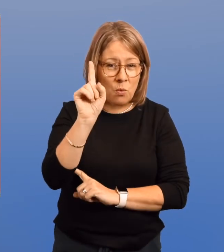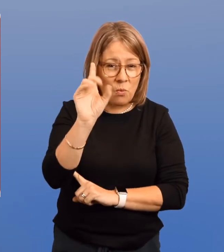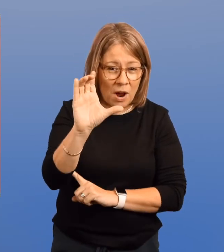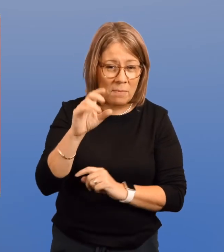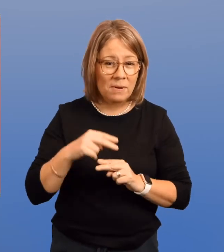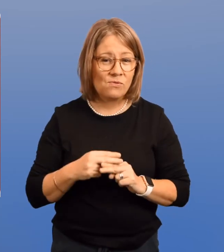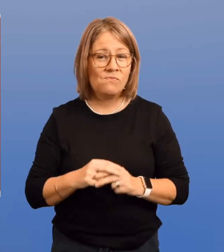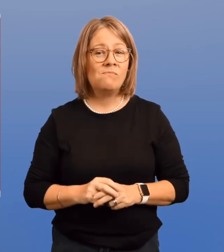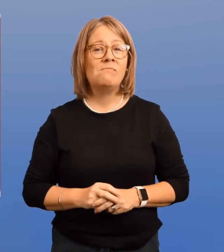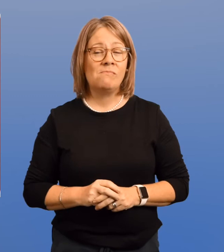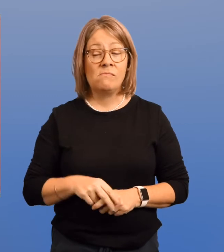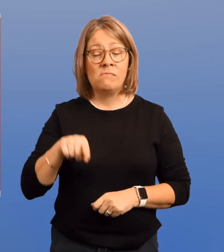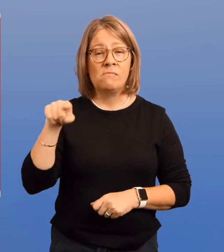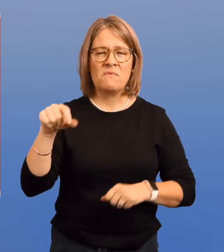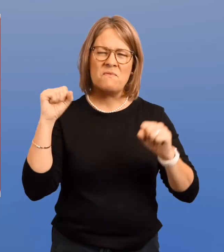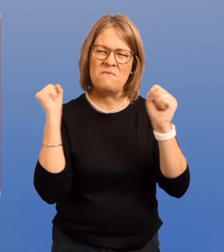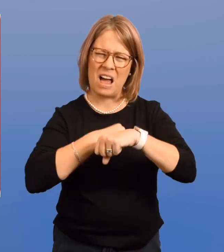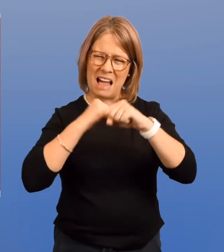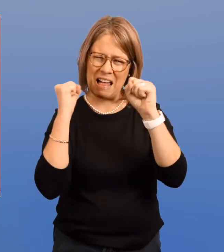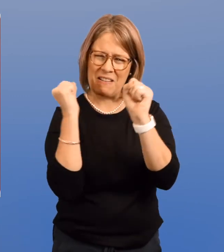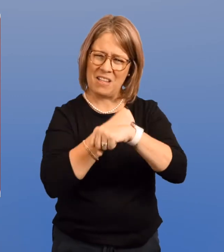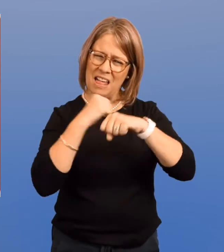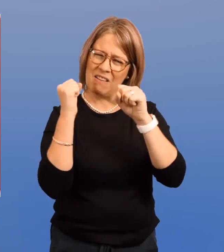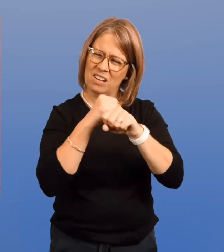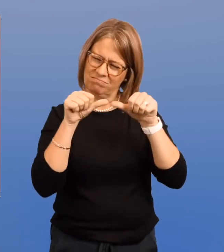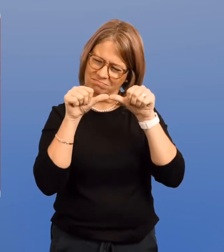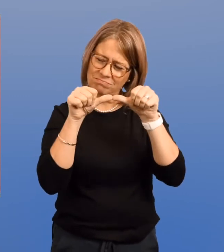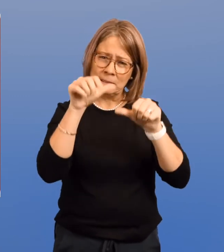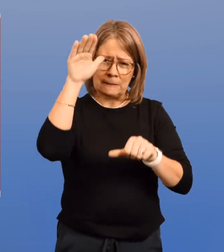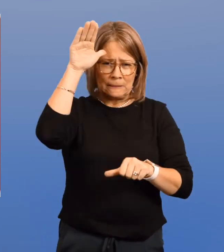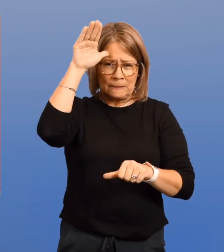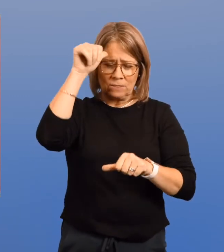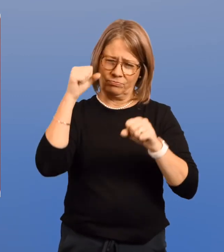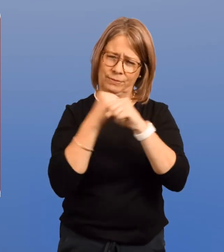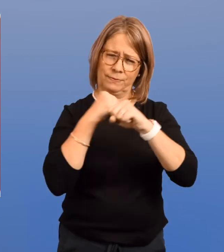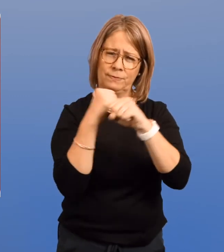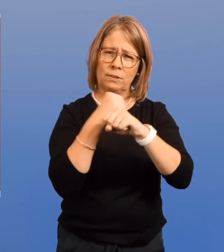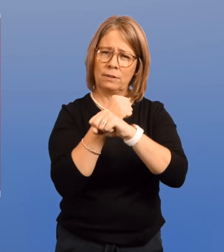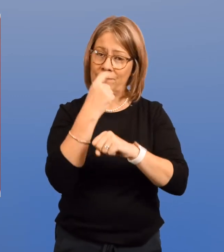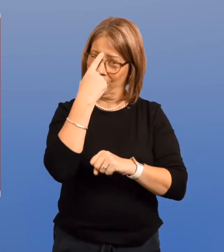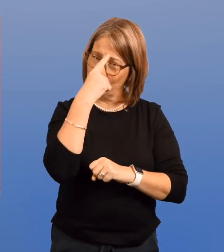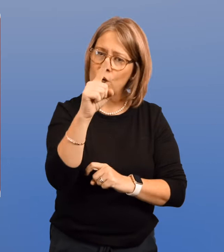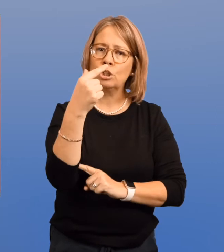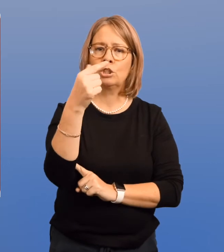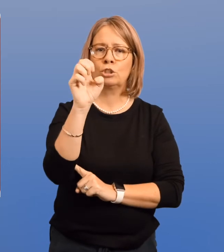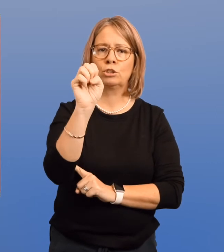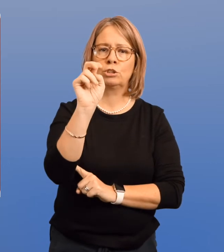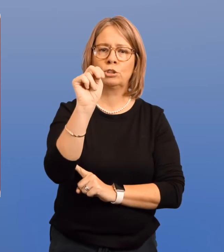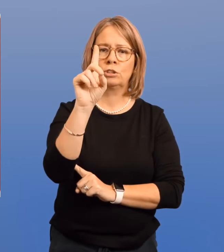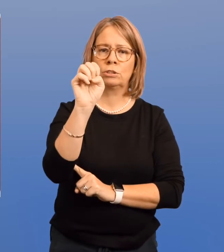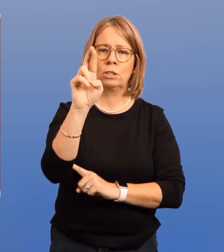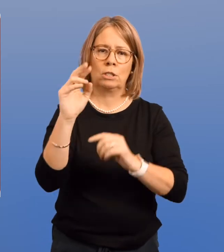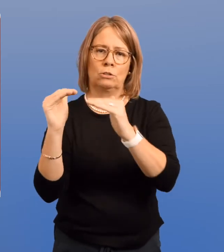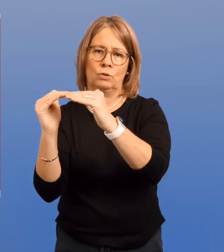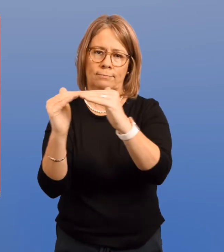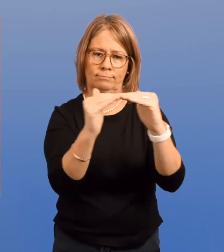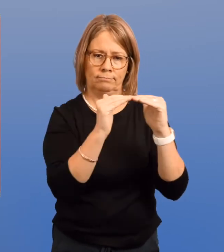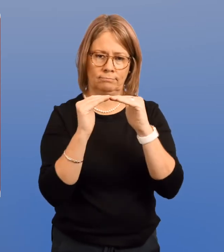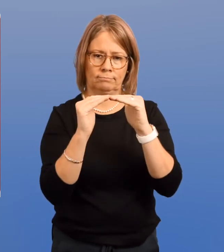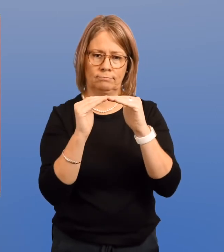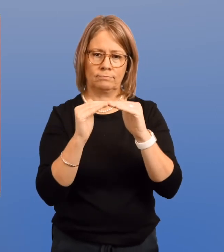about 100 pounds, who fought tirelessly for gender equality--